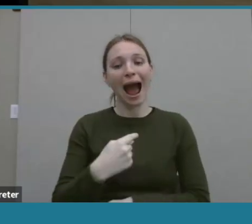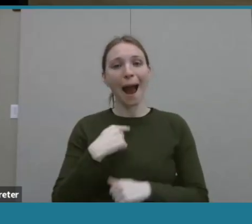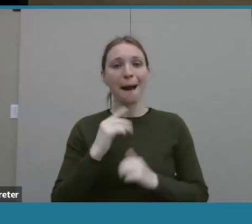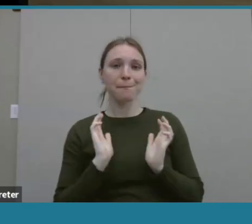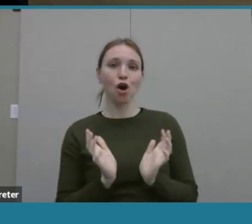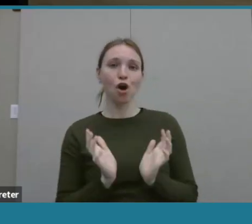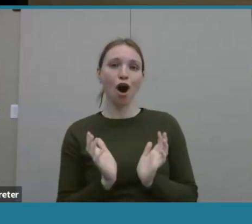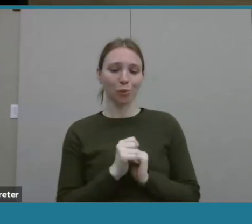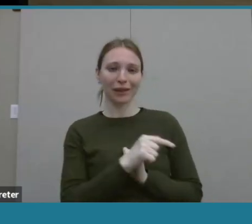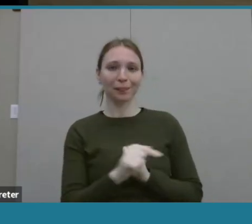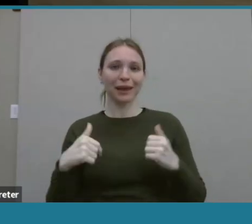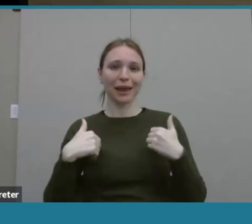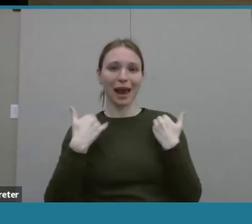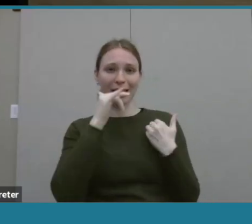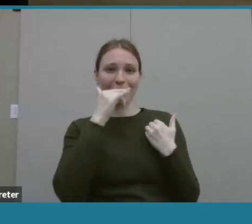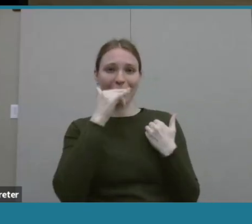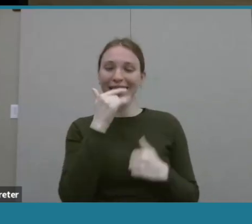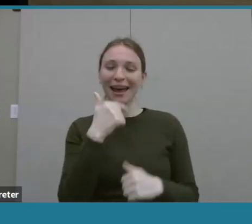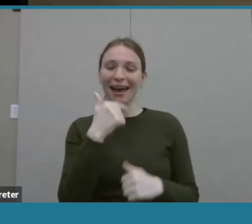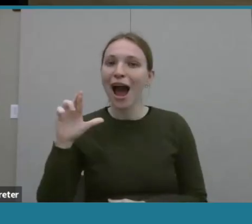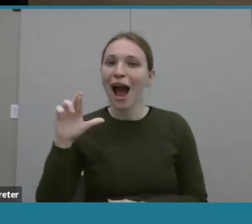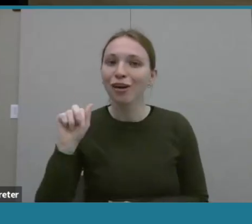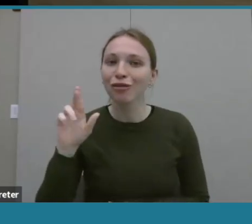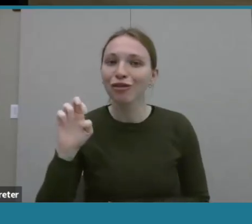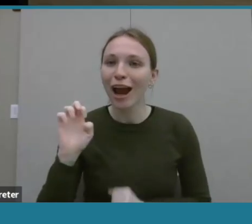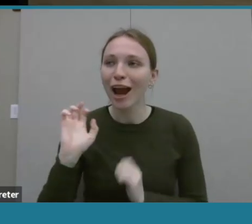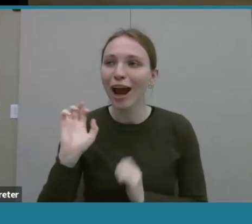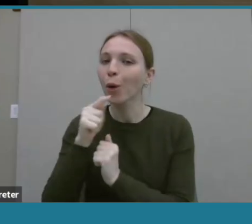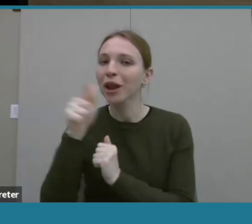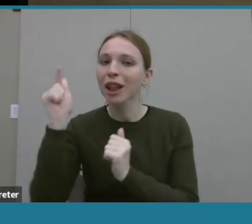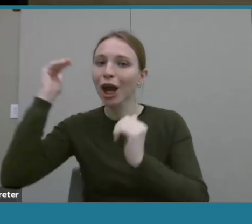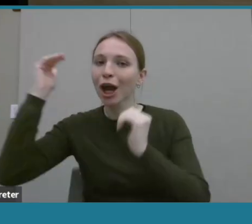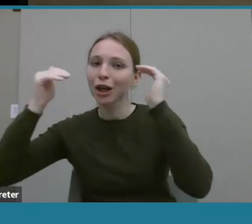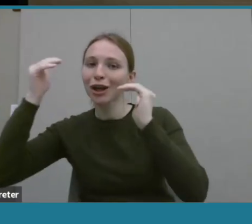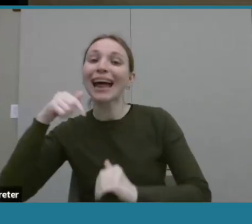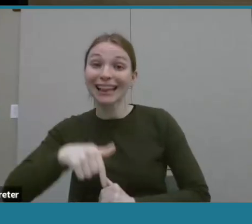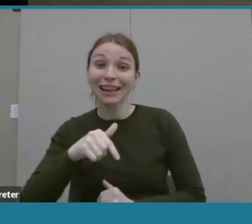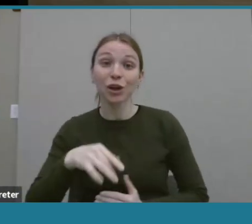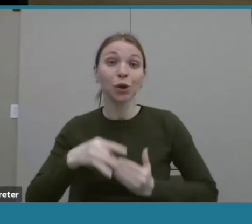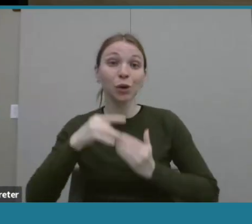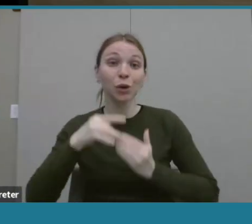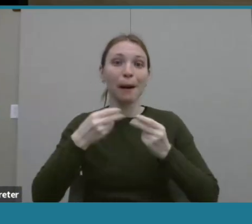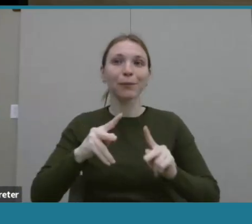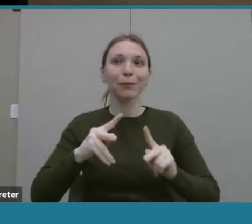We rarely get the opportunity to speak with adults. So this was a unique opportunity to collaborate and speak with adults on this project.